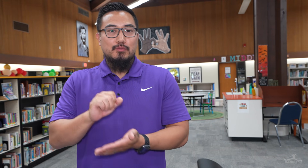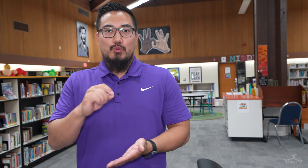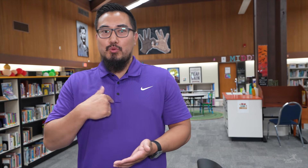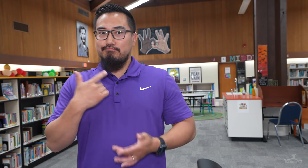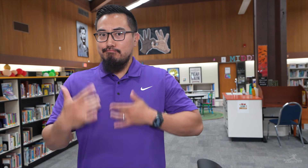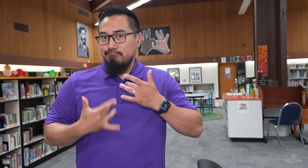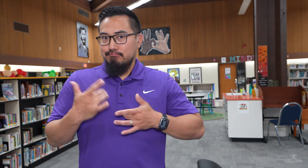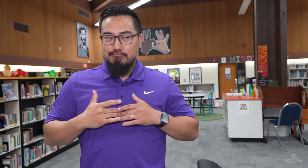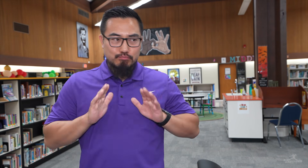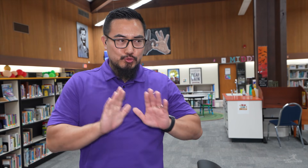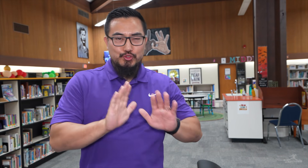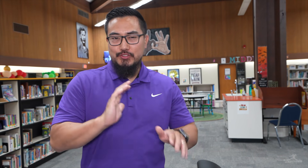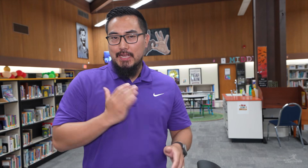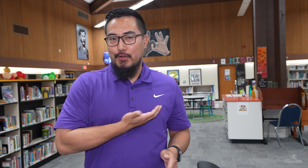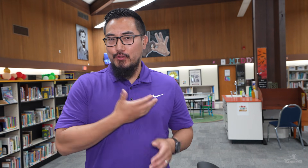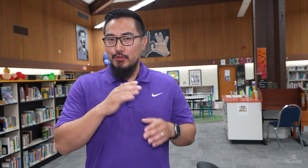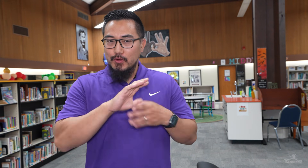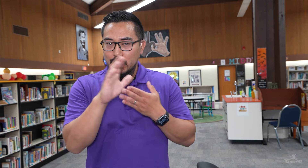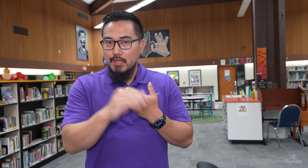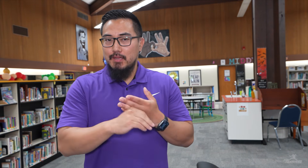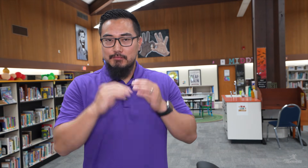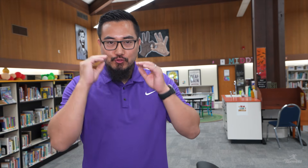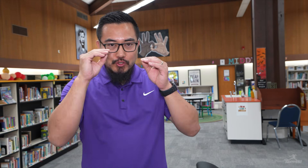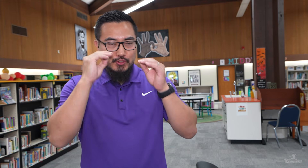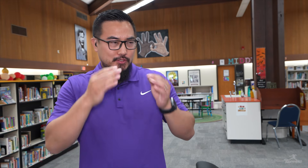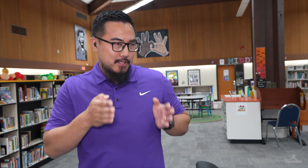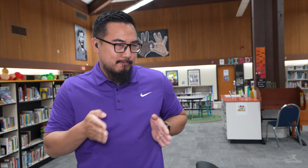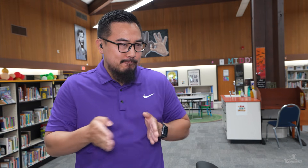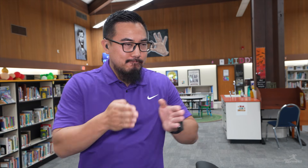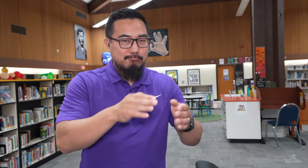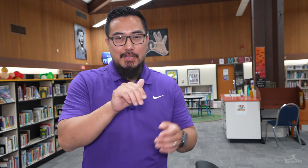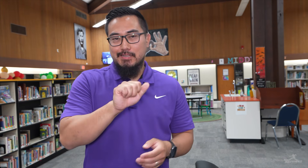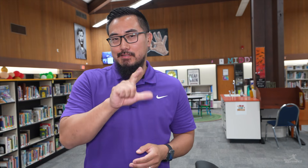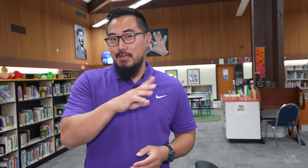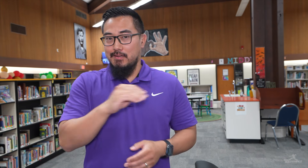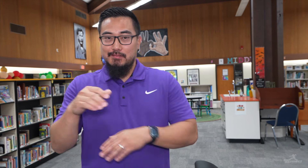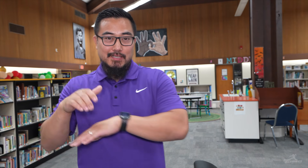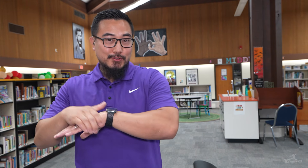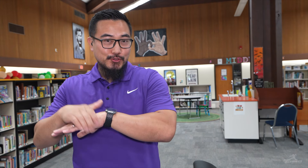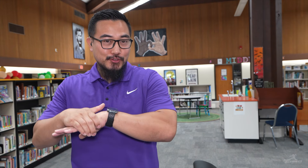which I’m really excited about. It allows us to push our curriculum forward, aligning education with both ASL and English.